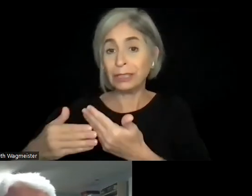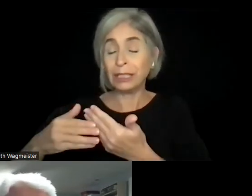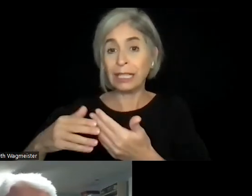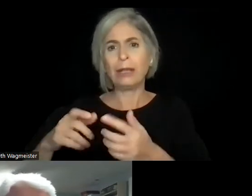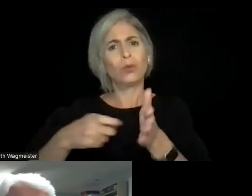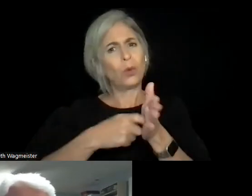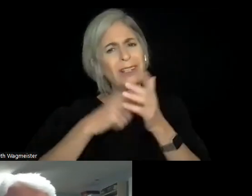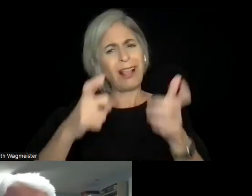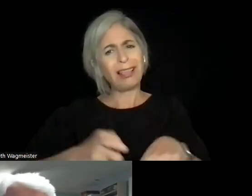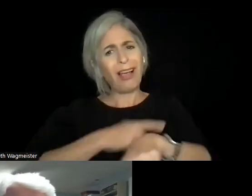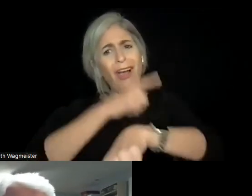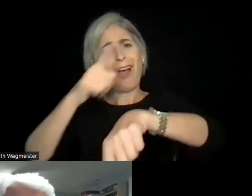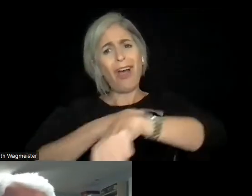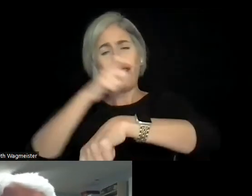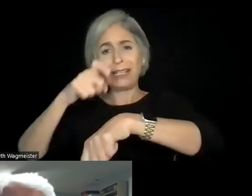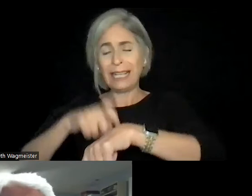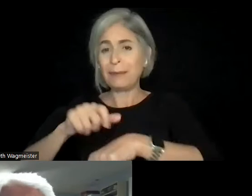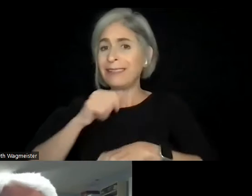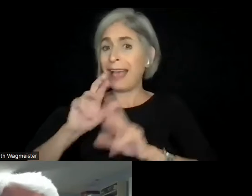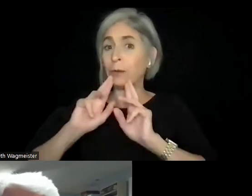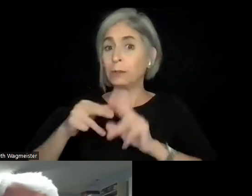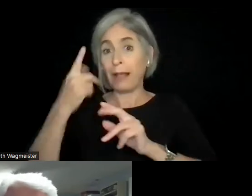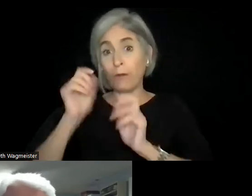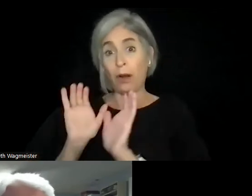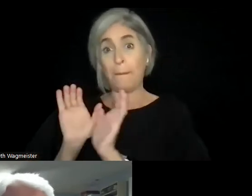the cultural change over time such that when cultural change does